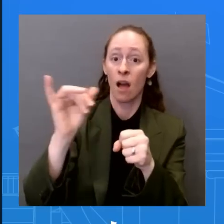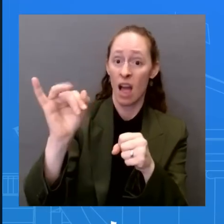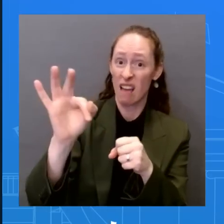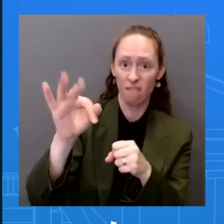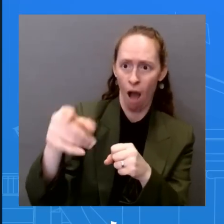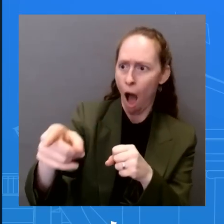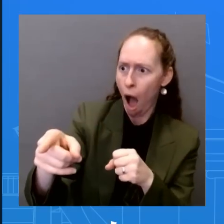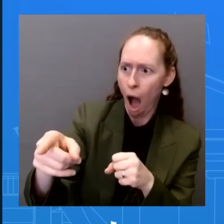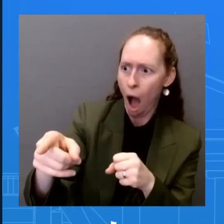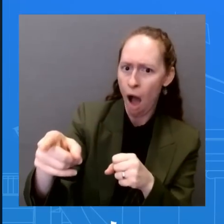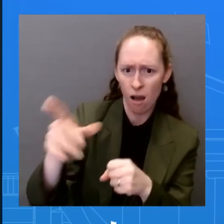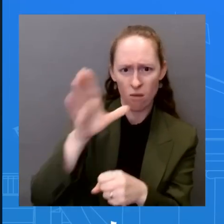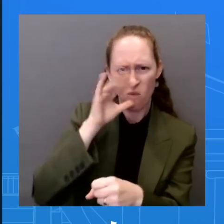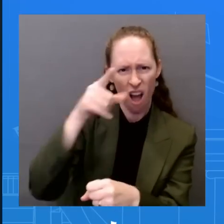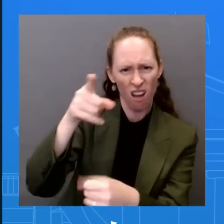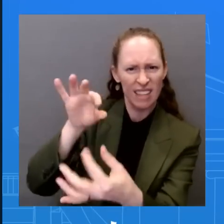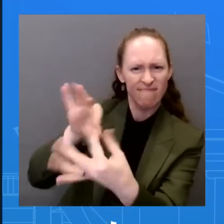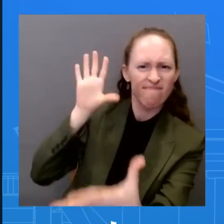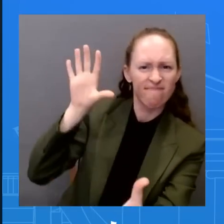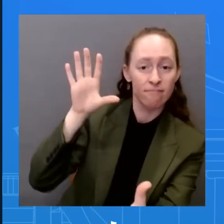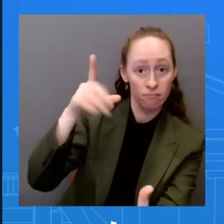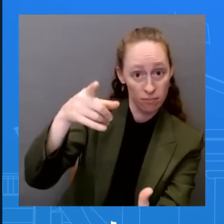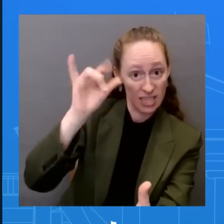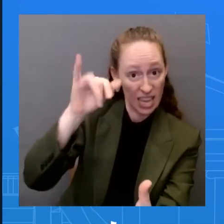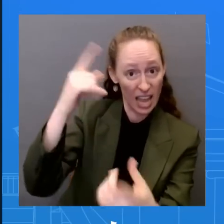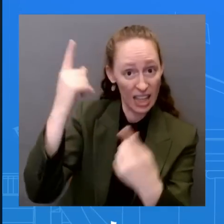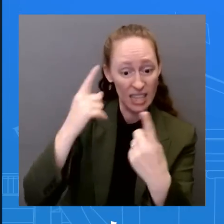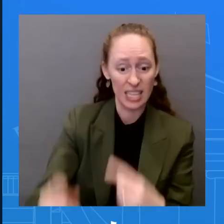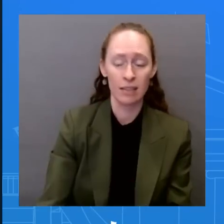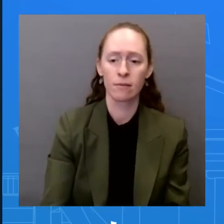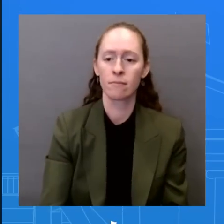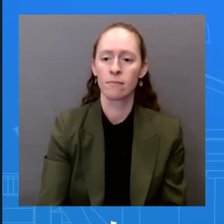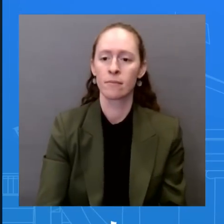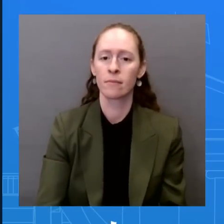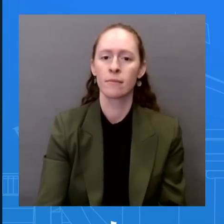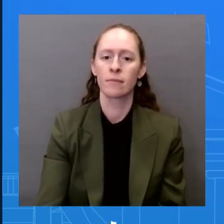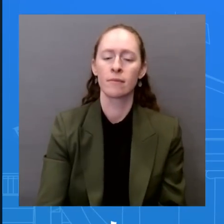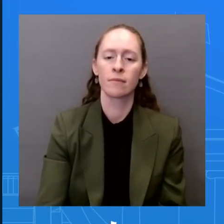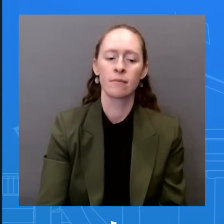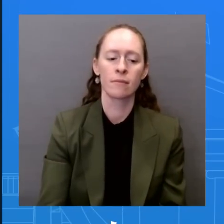to provide to you at this time with any members of Congress.